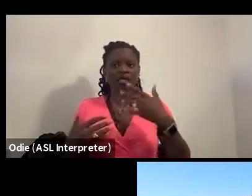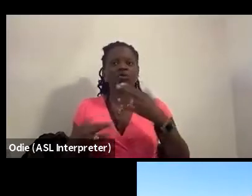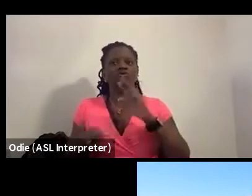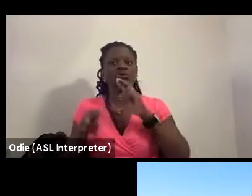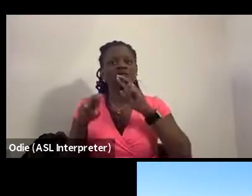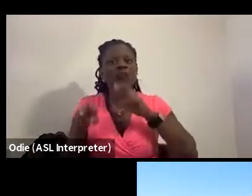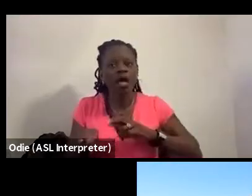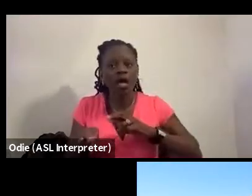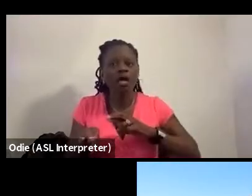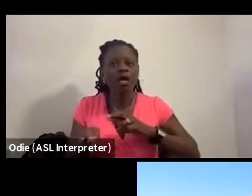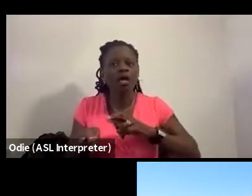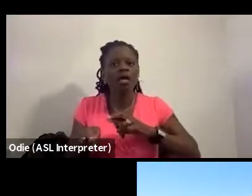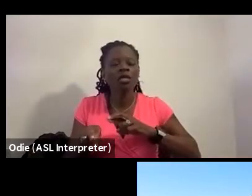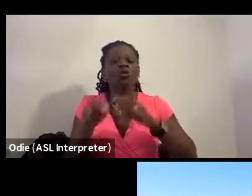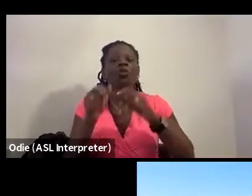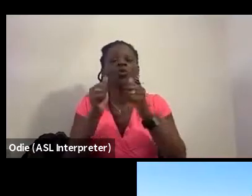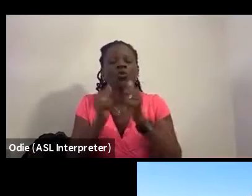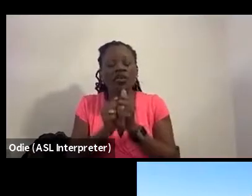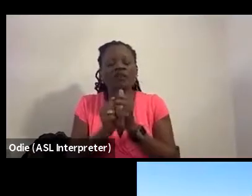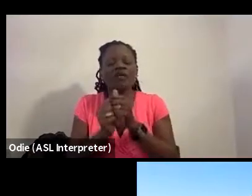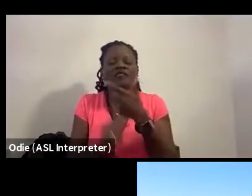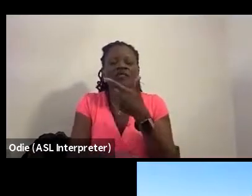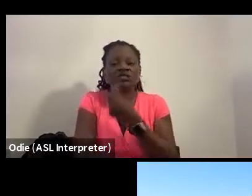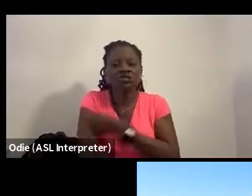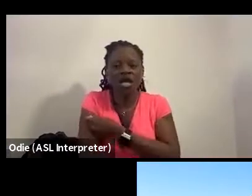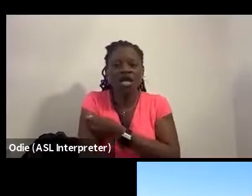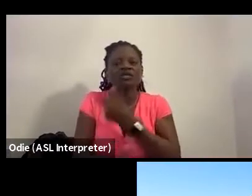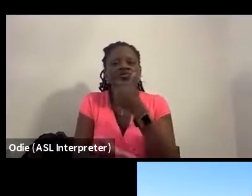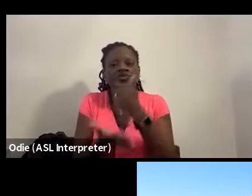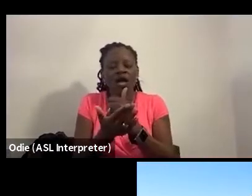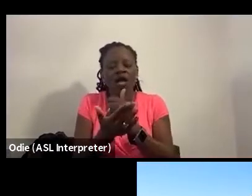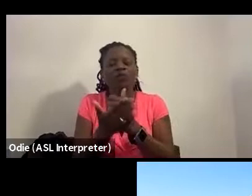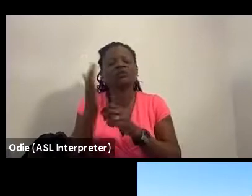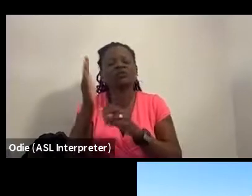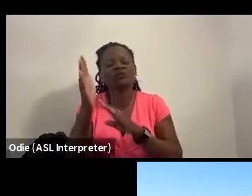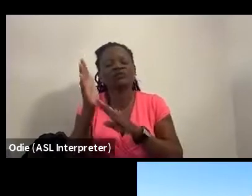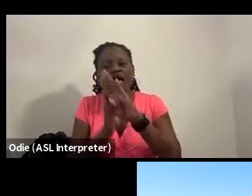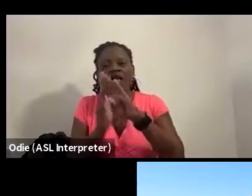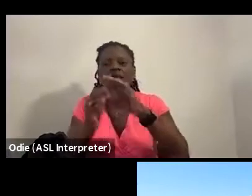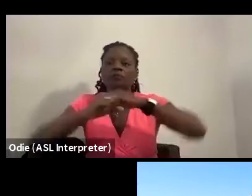with developing protection against these terrible disease, this terrible disease.